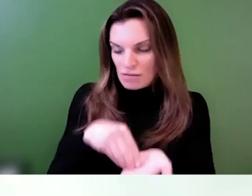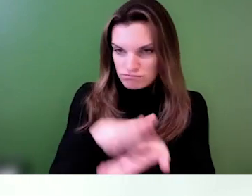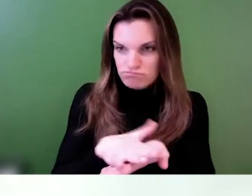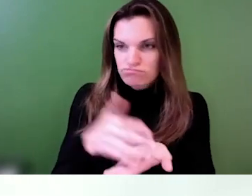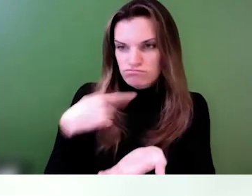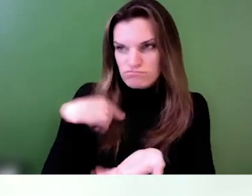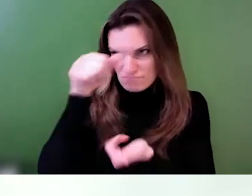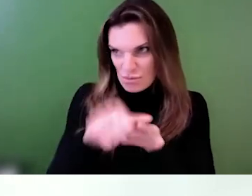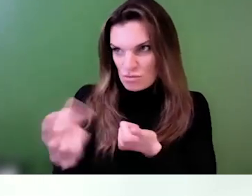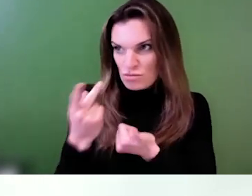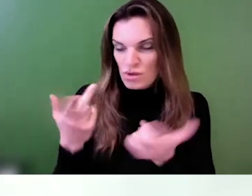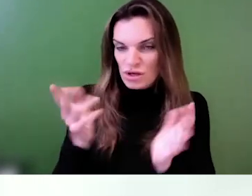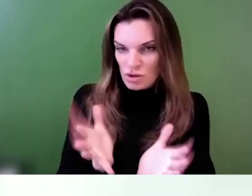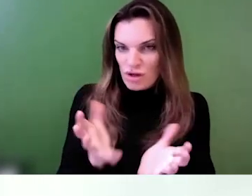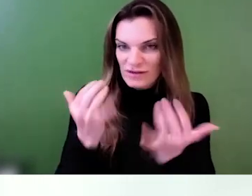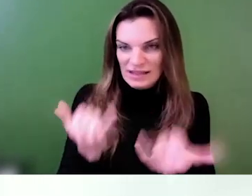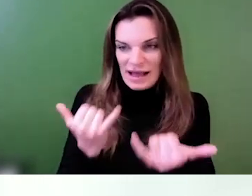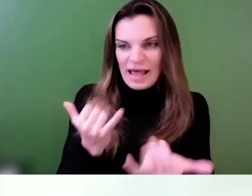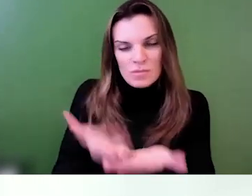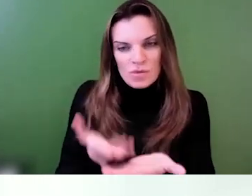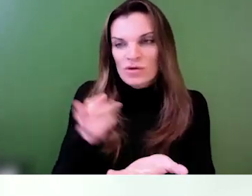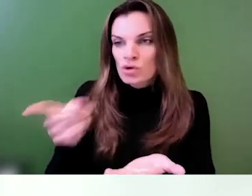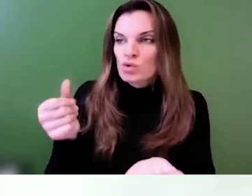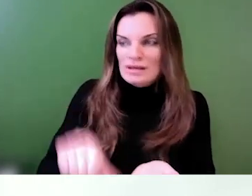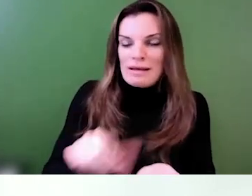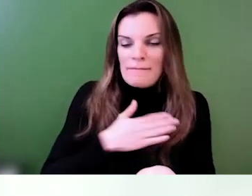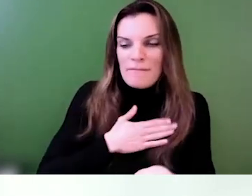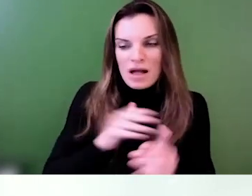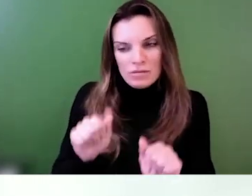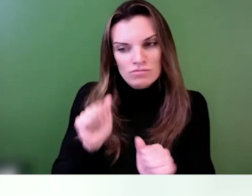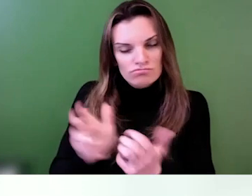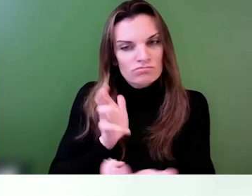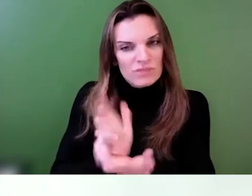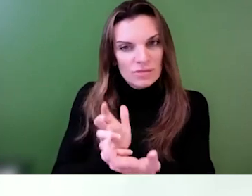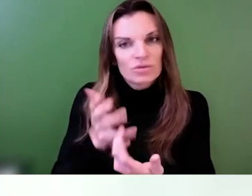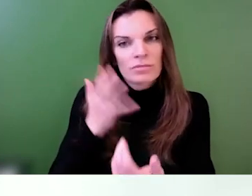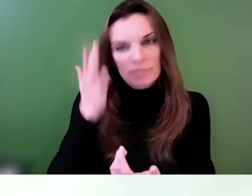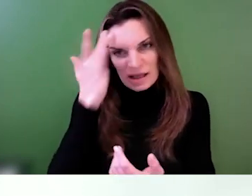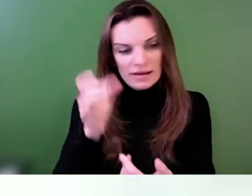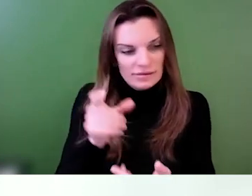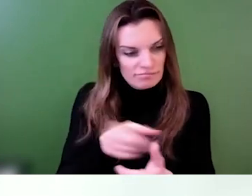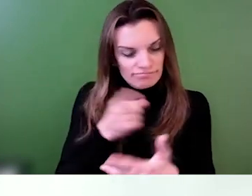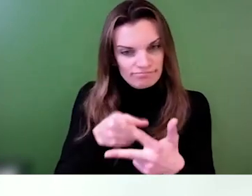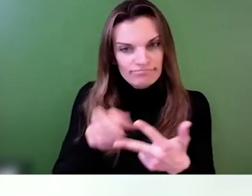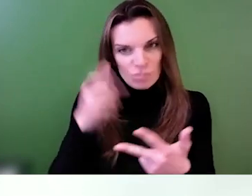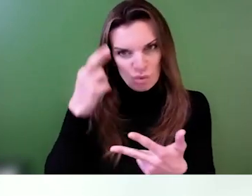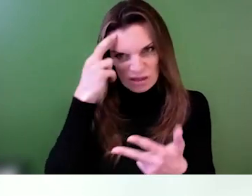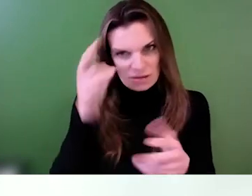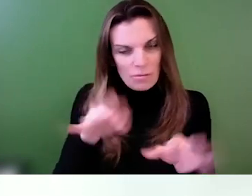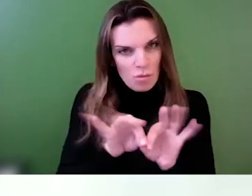we had earlier today where you denied my reasonable accommodation request because of ABC reasons. And that just